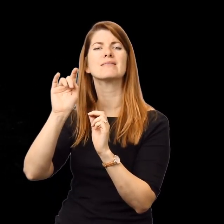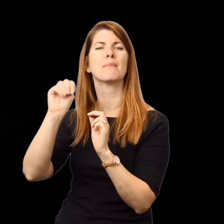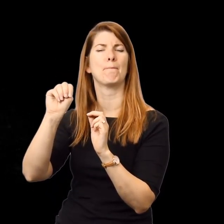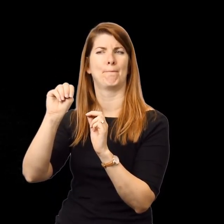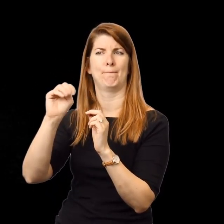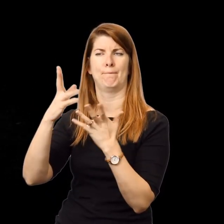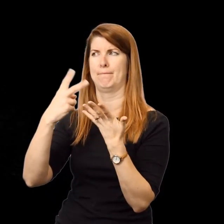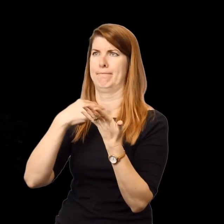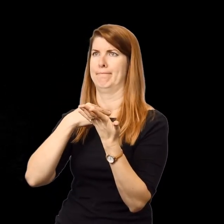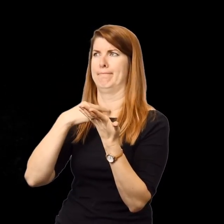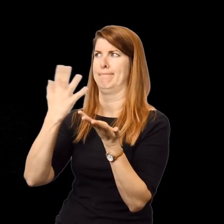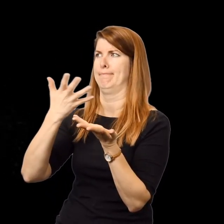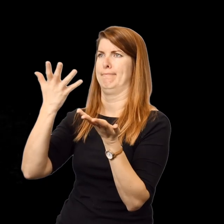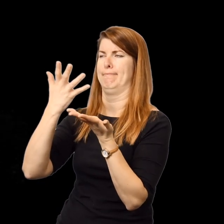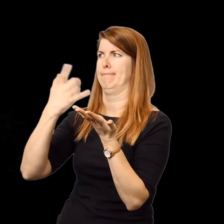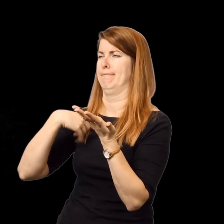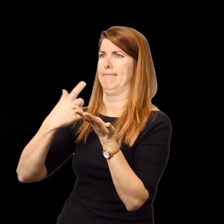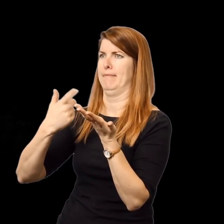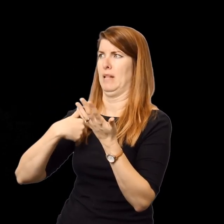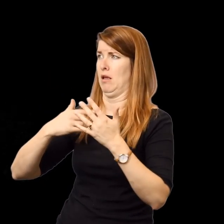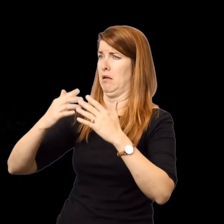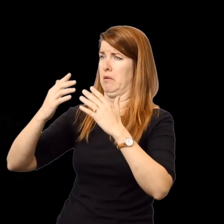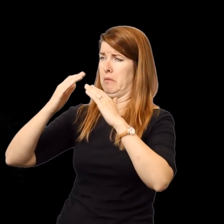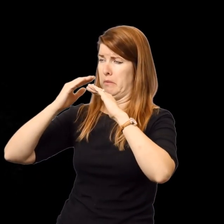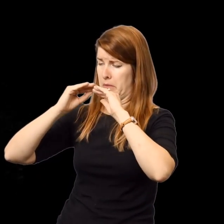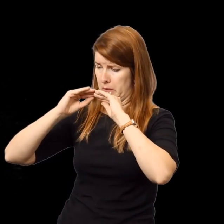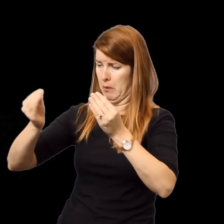more of a sense that everything is out of my control.